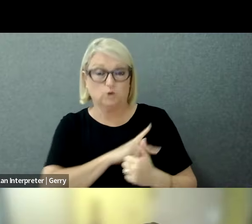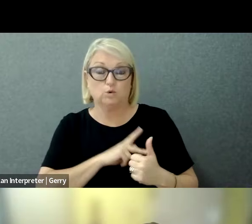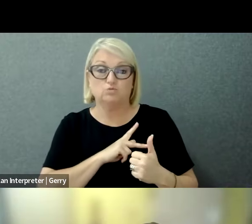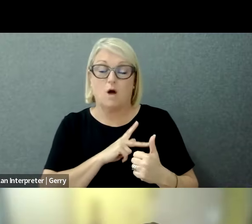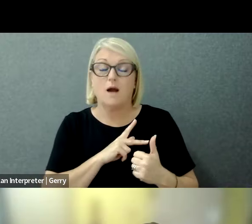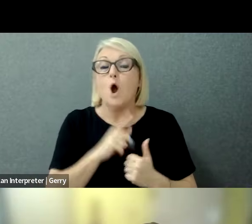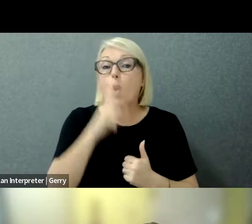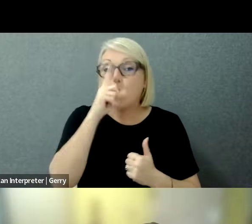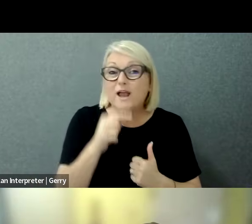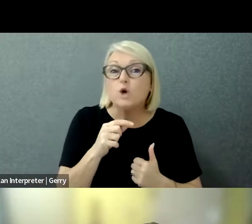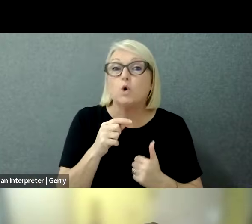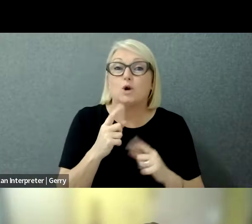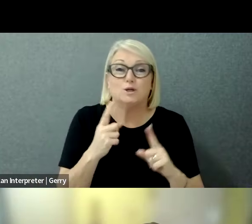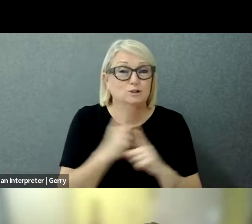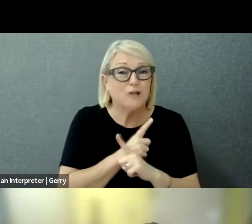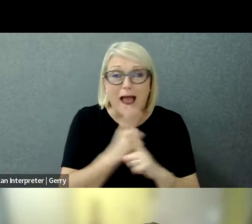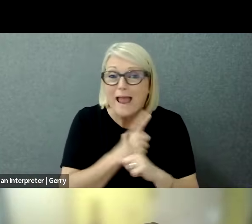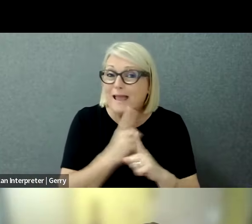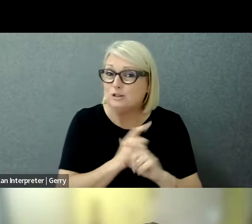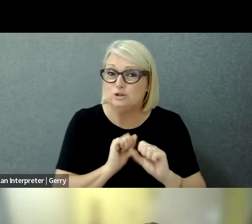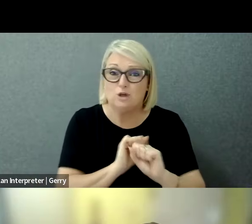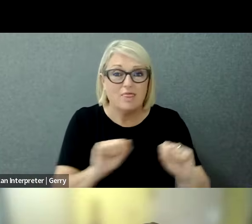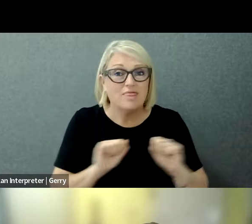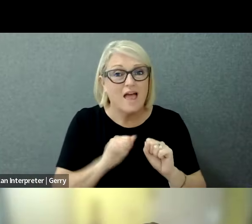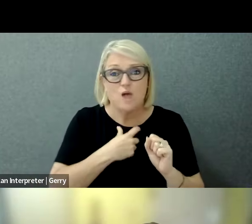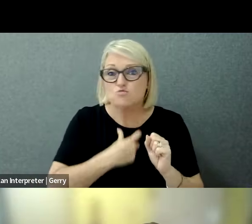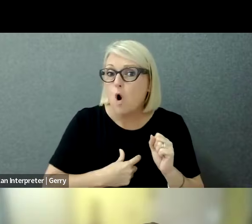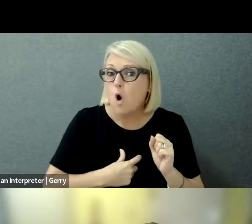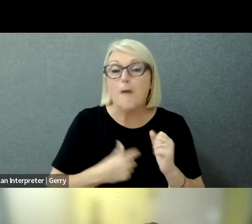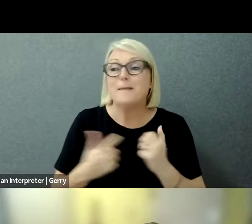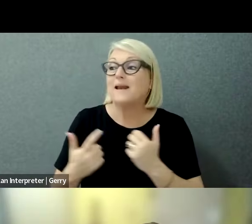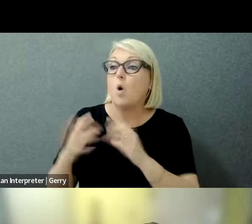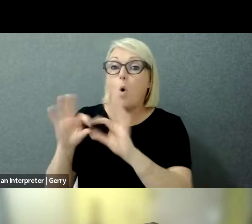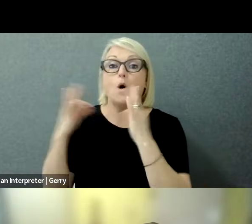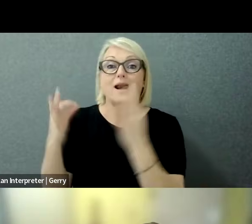in there from providers who are already operating key worker services. That's the skillset, baby,